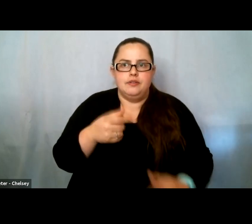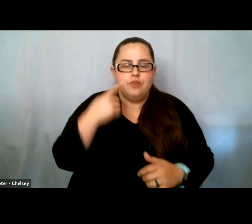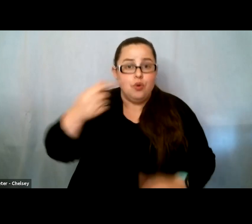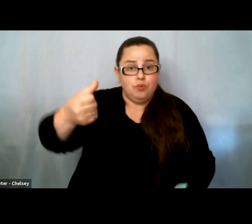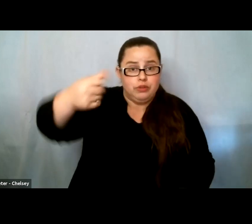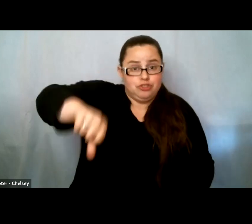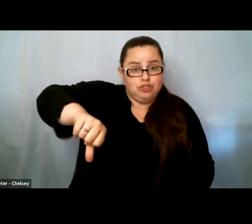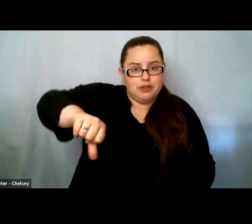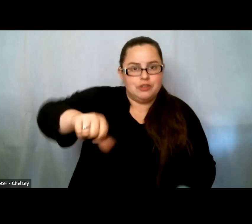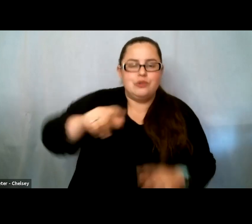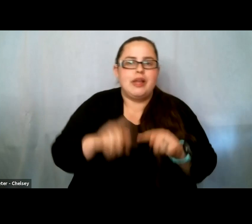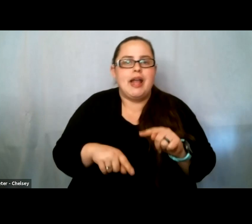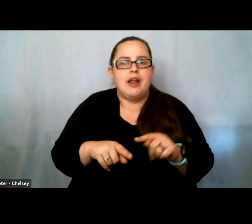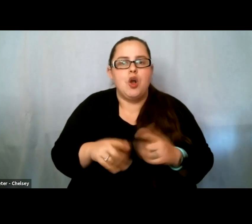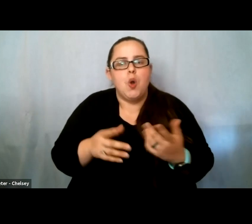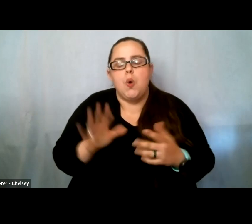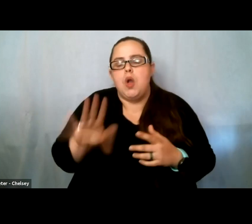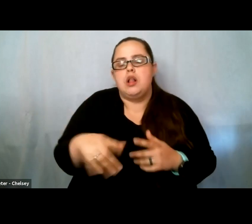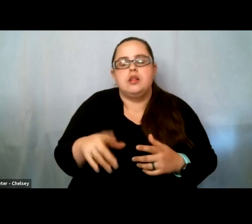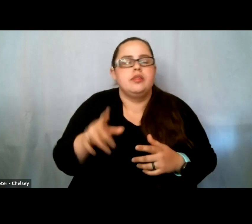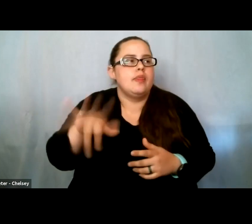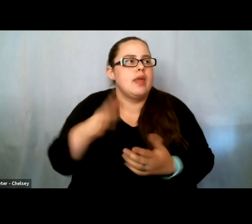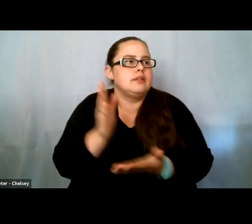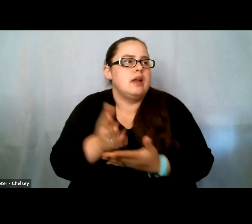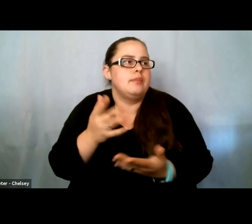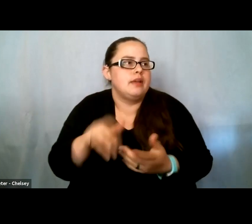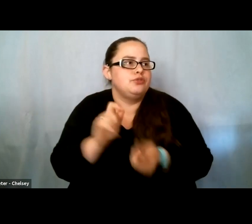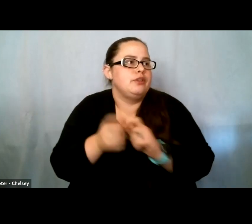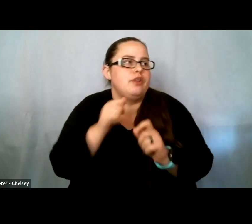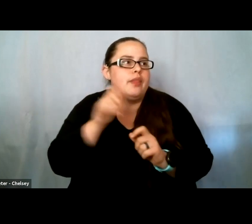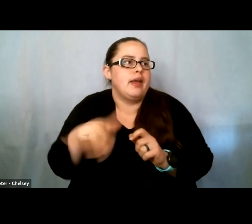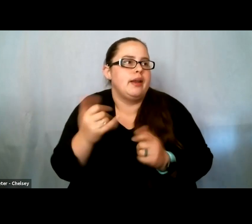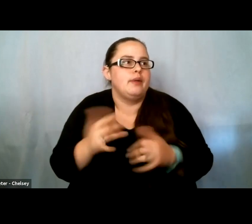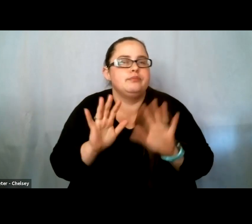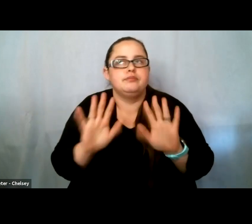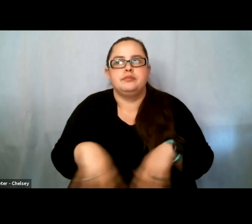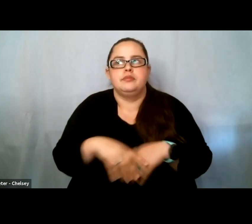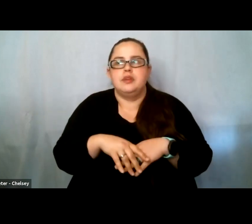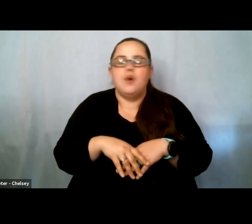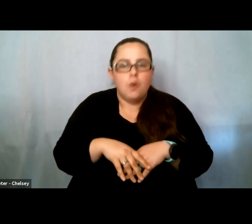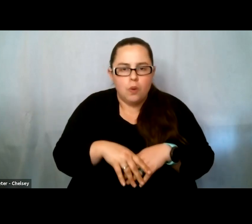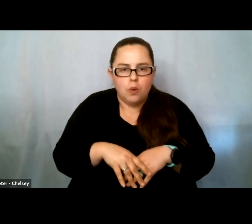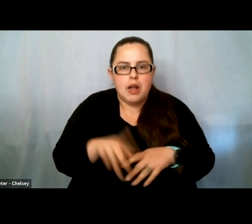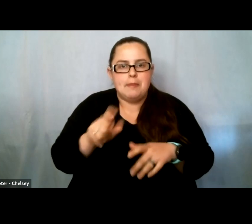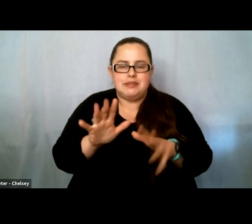say, well, we're no longer that. Right. There's got to be some kind of push to, to,